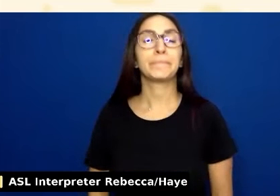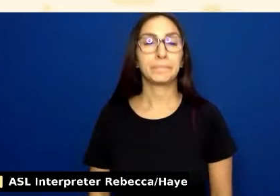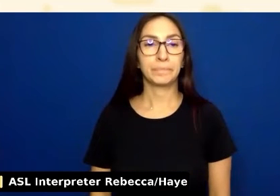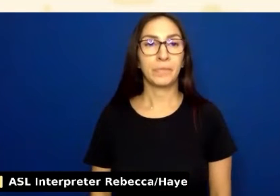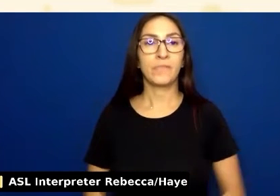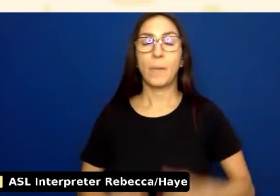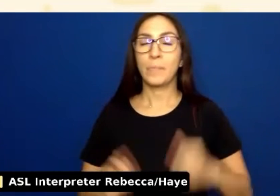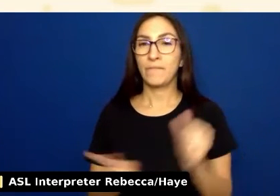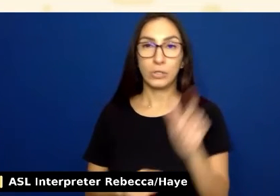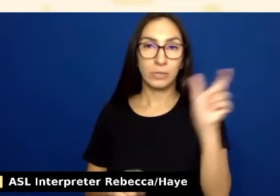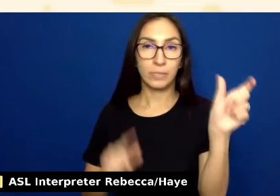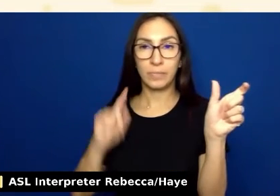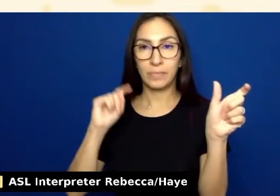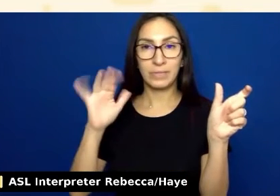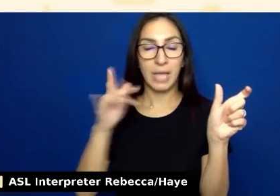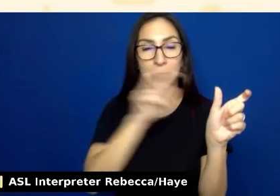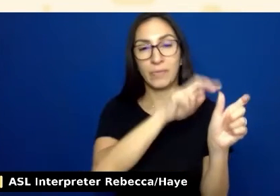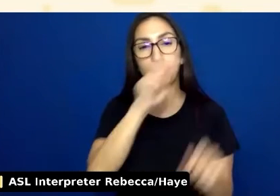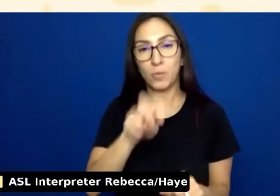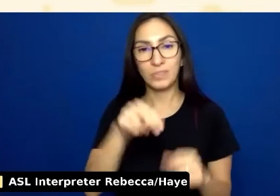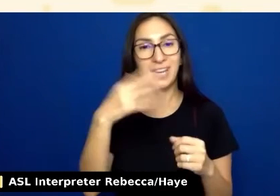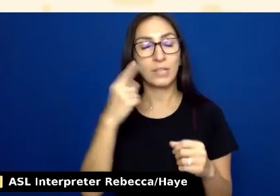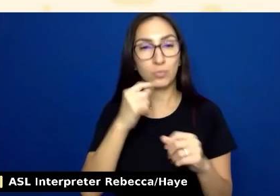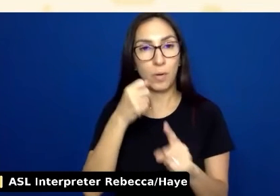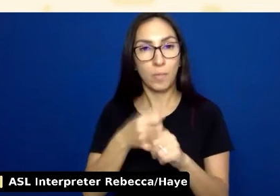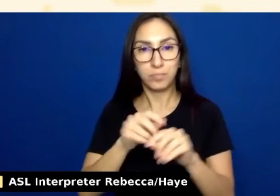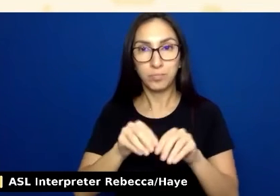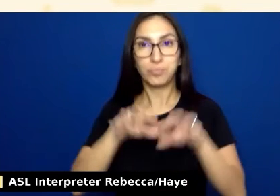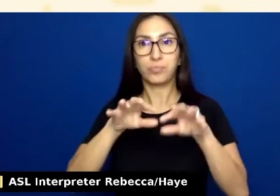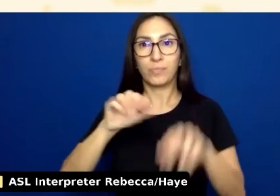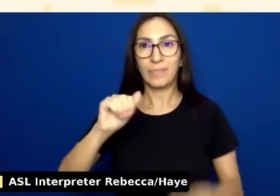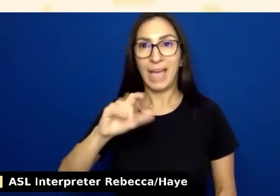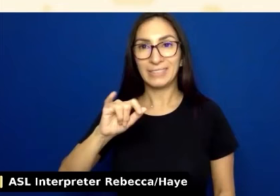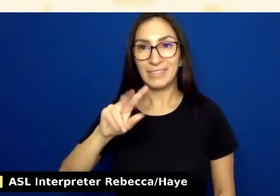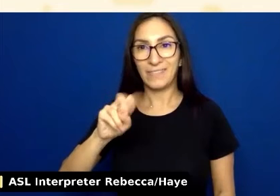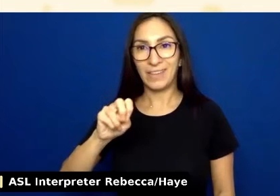to the next tab and activate it, that tab will gain a tab index